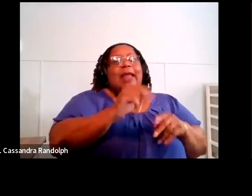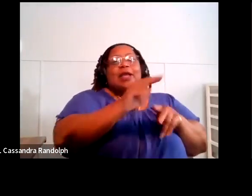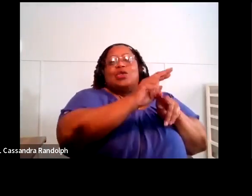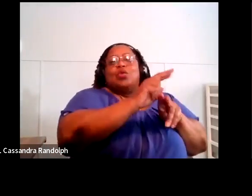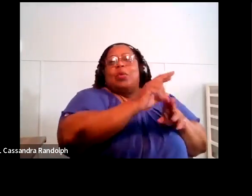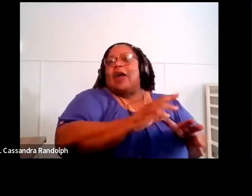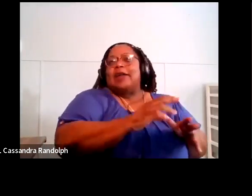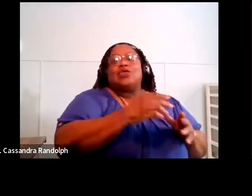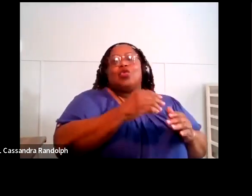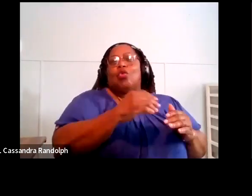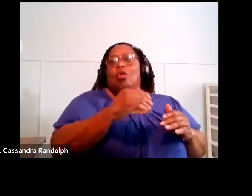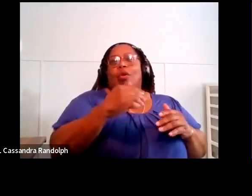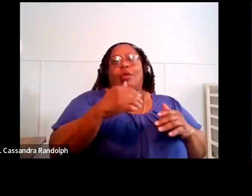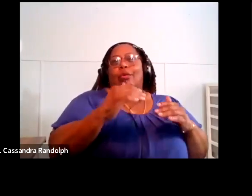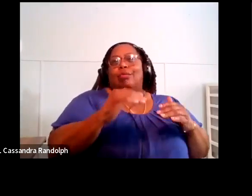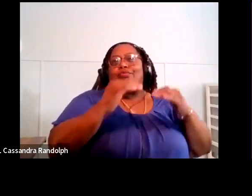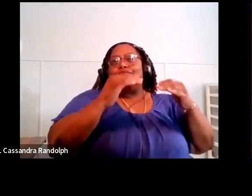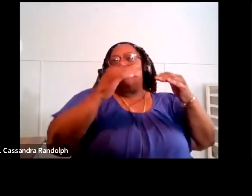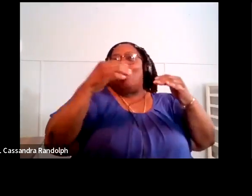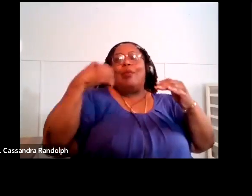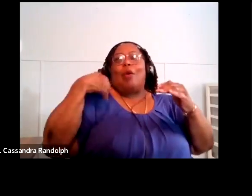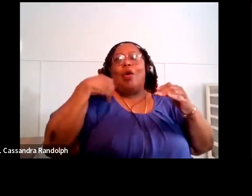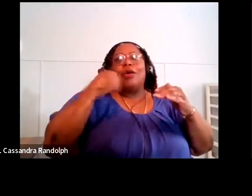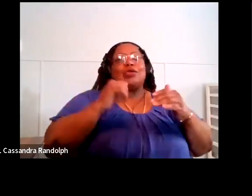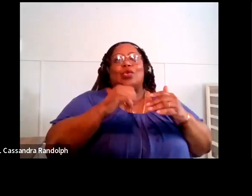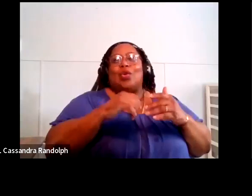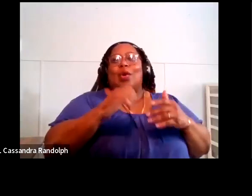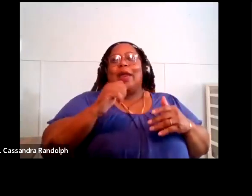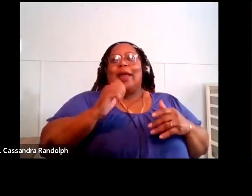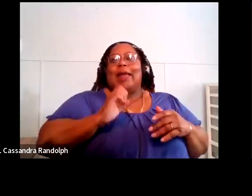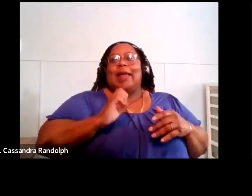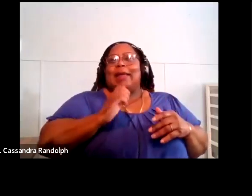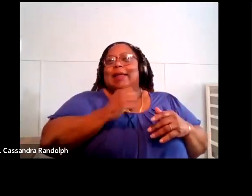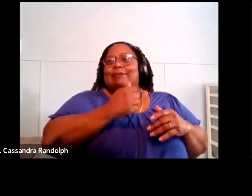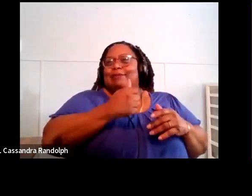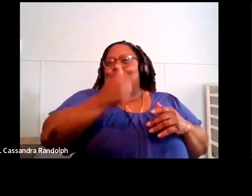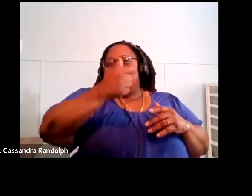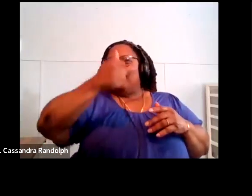address and said the hardest challenge she had was going